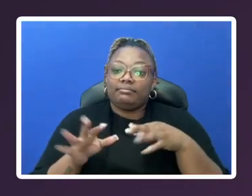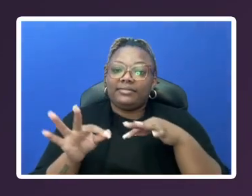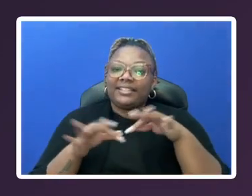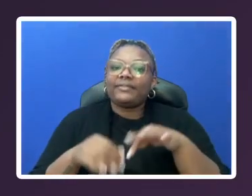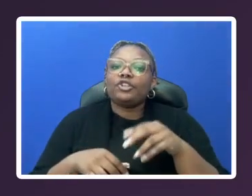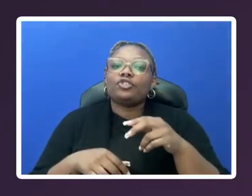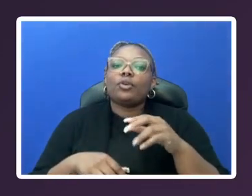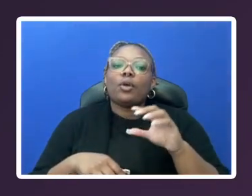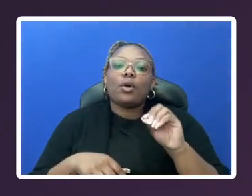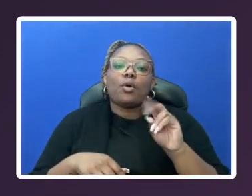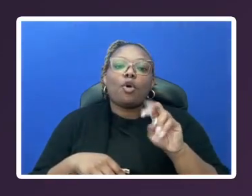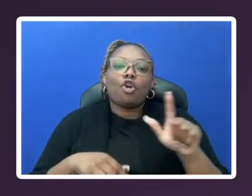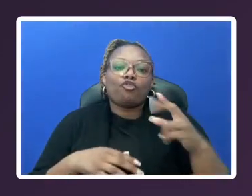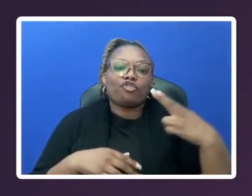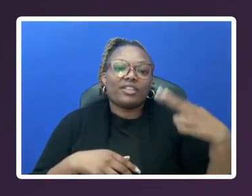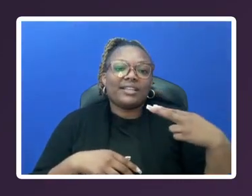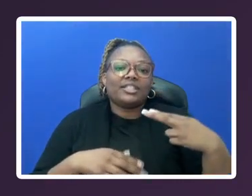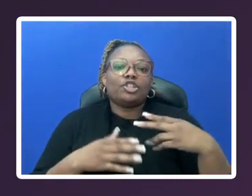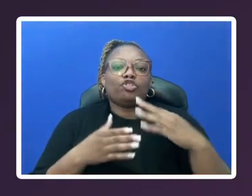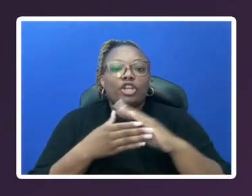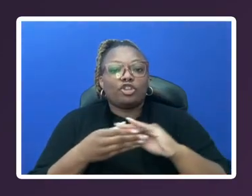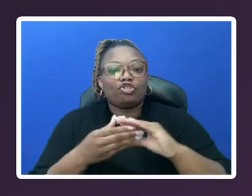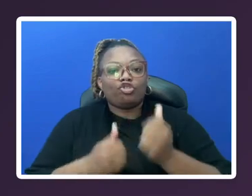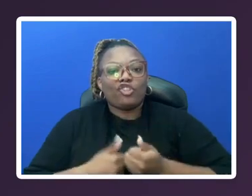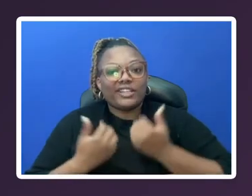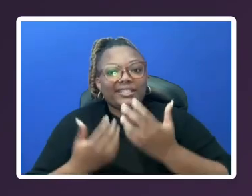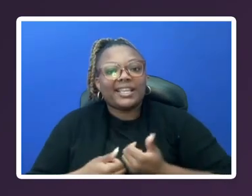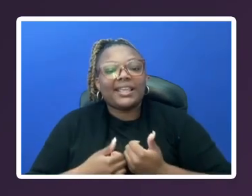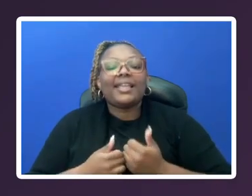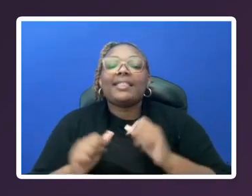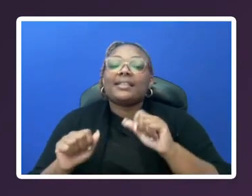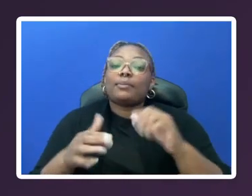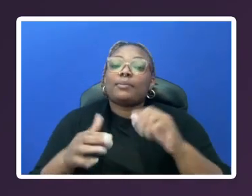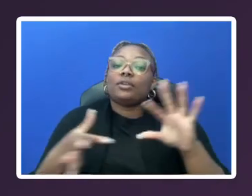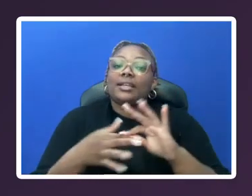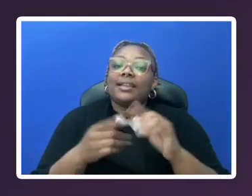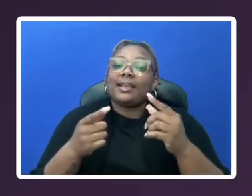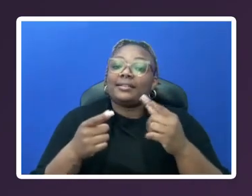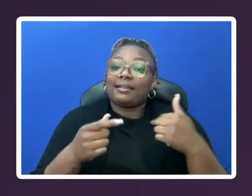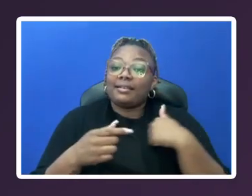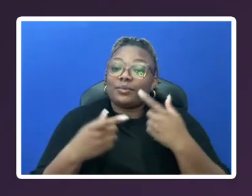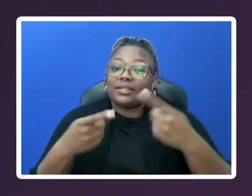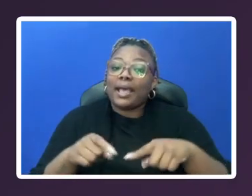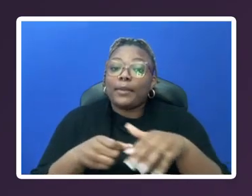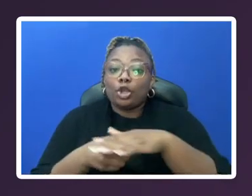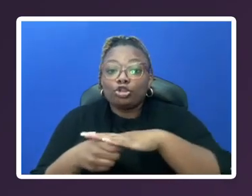It's a way to connect us to what is happening locally, nationally, and globally. History is